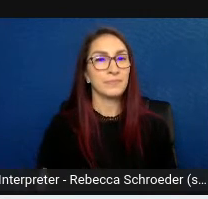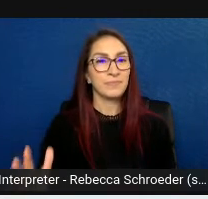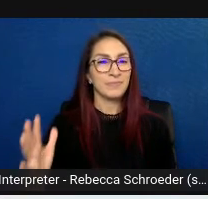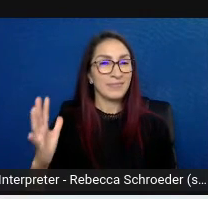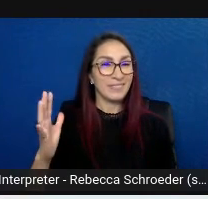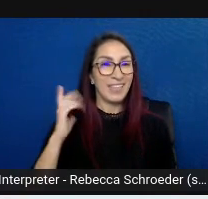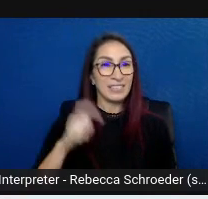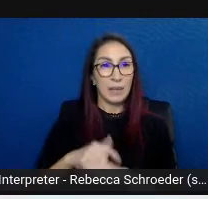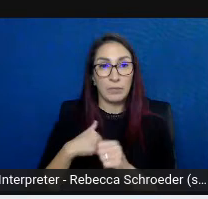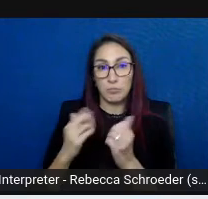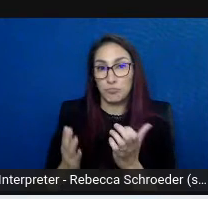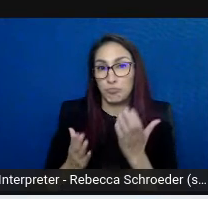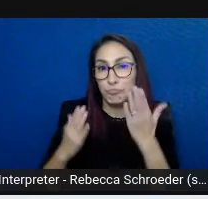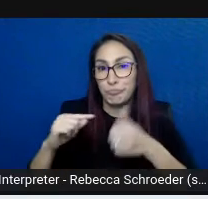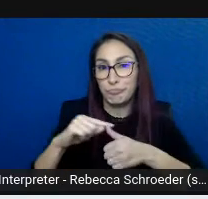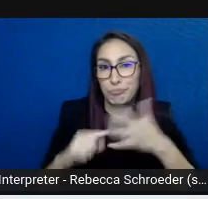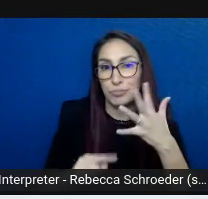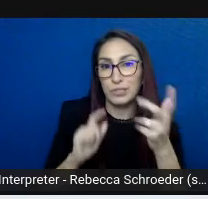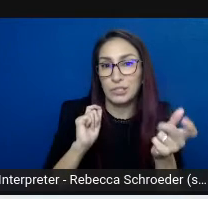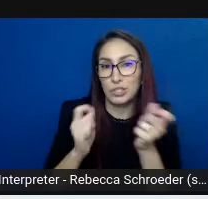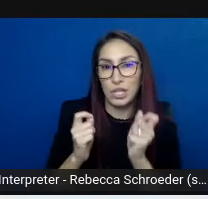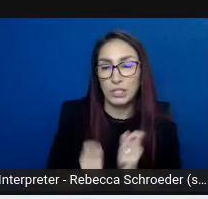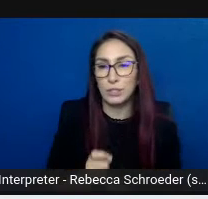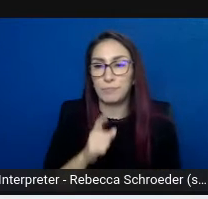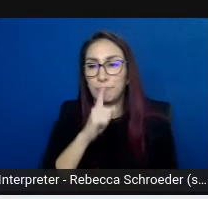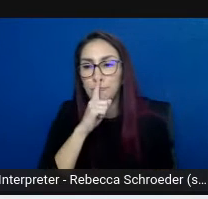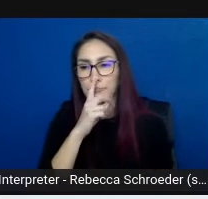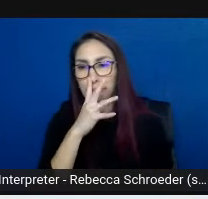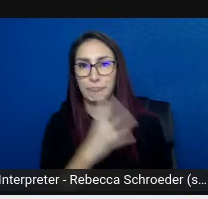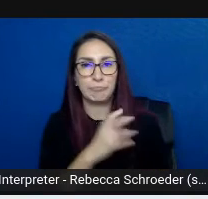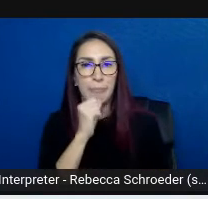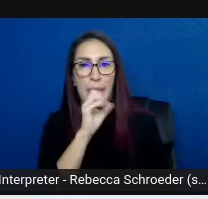I spent quite a bit of time refactoring the entire code base,